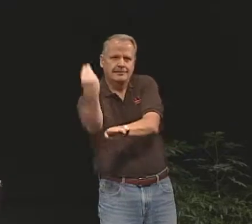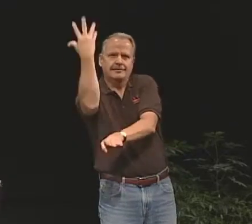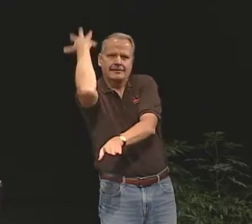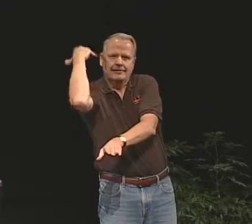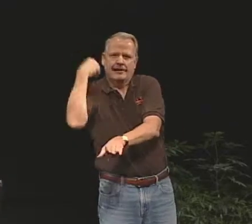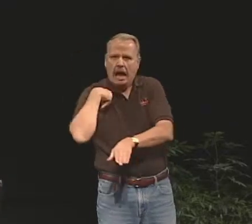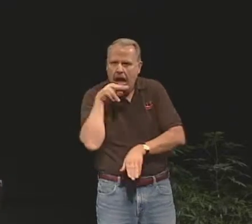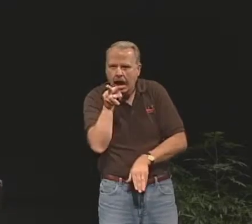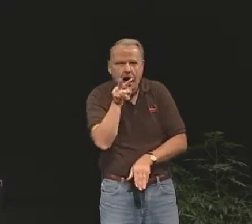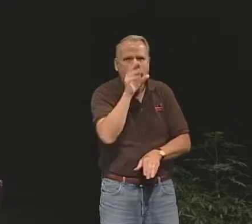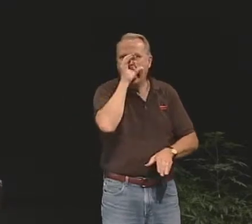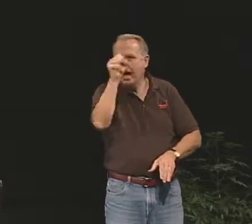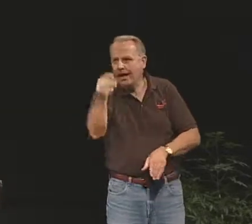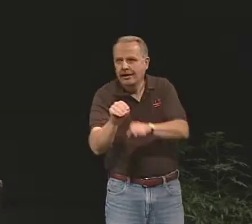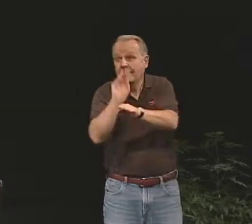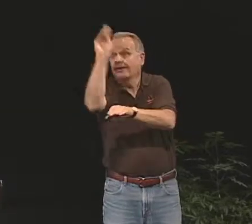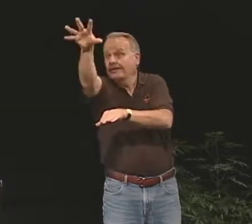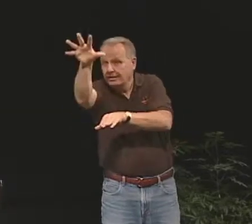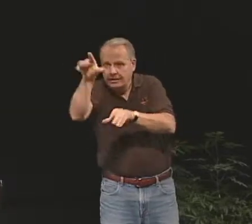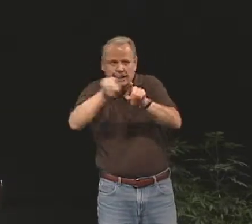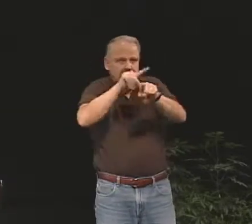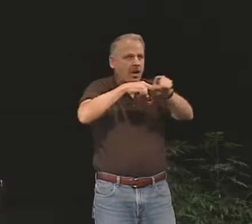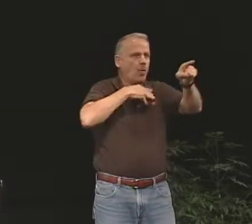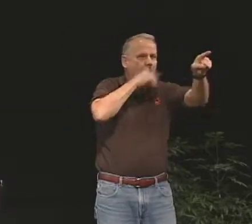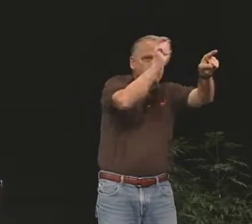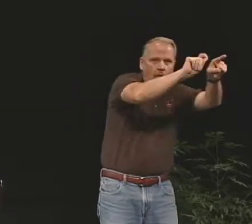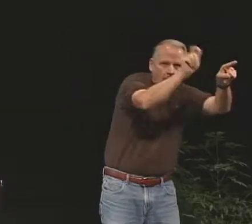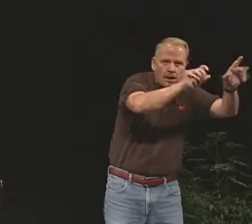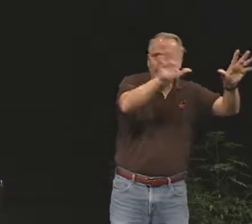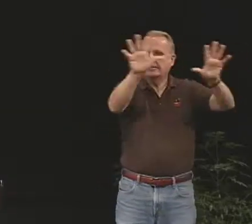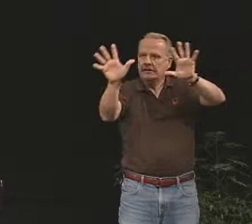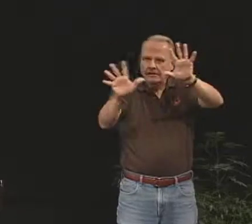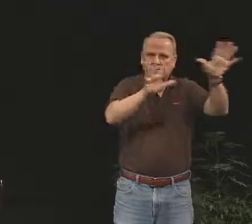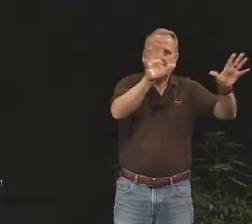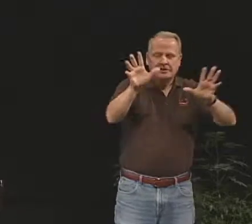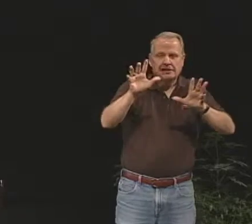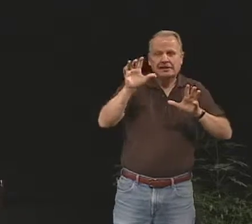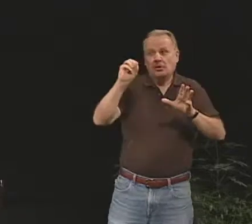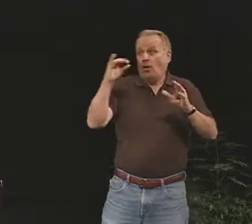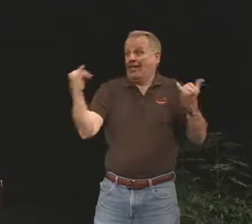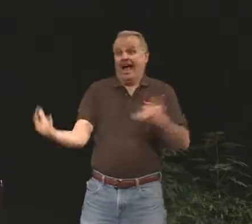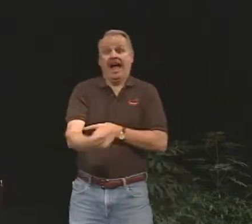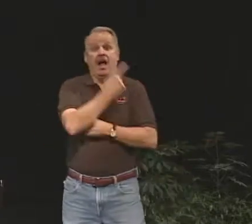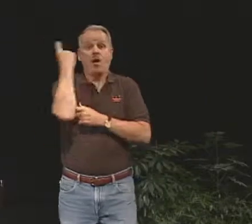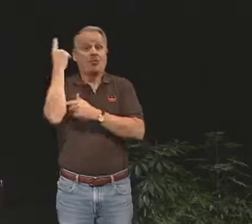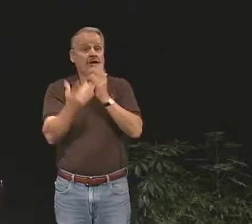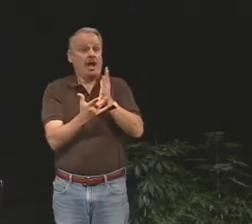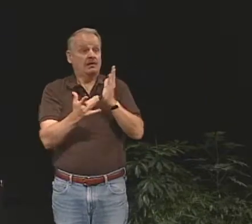and the overhead projector to display their information, what they were teaching, so on and so forth.